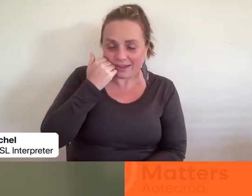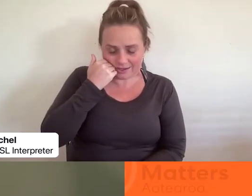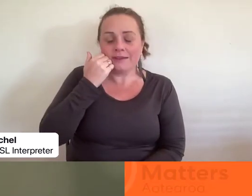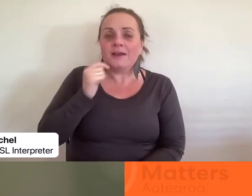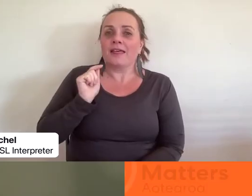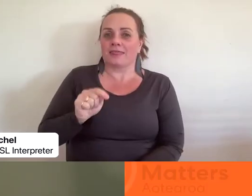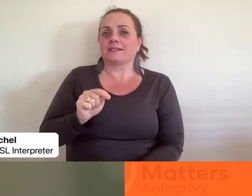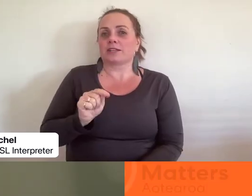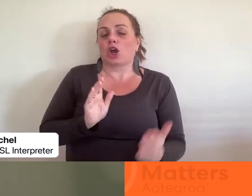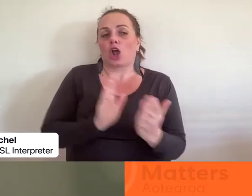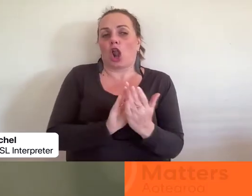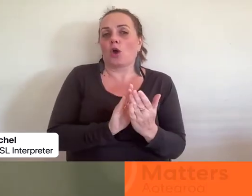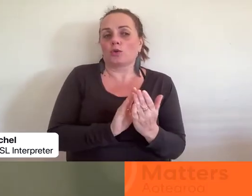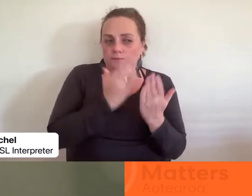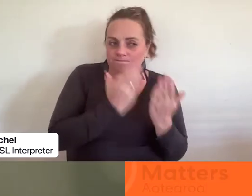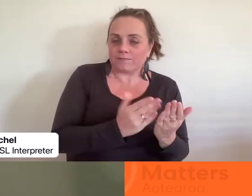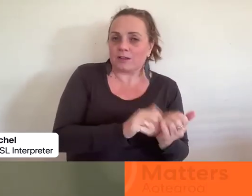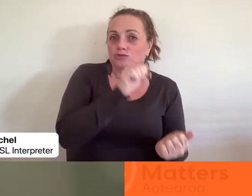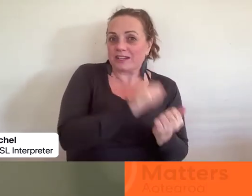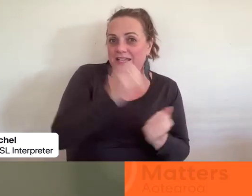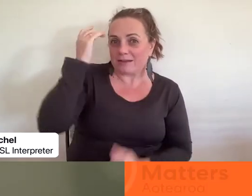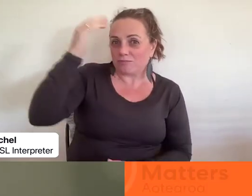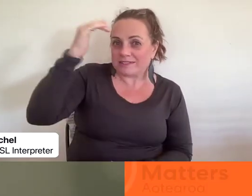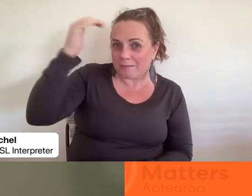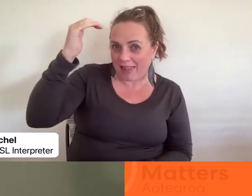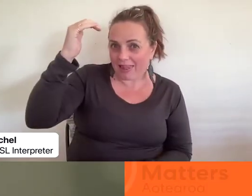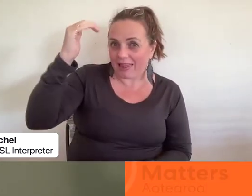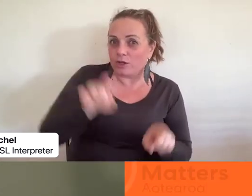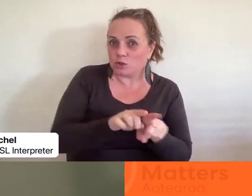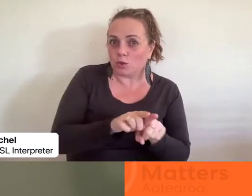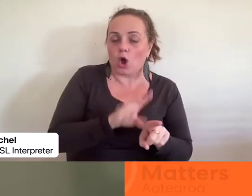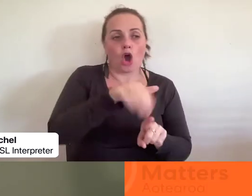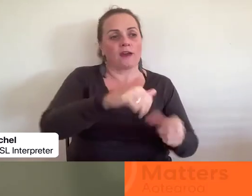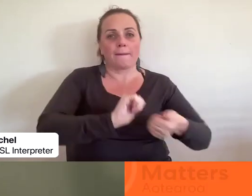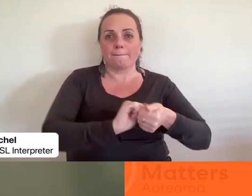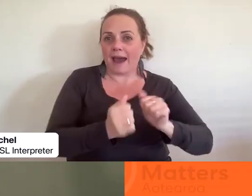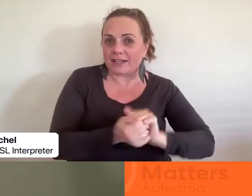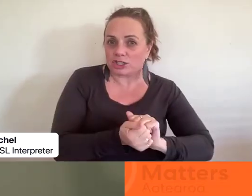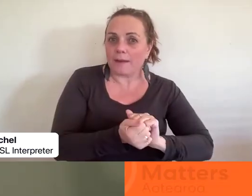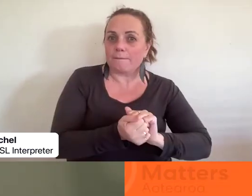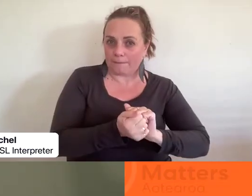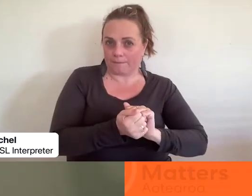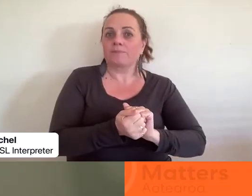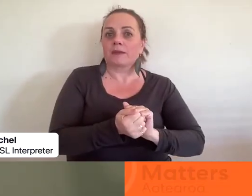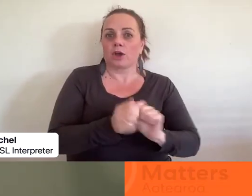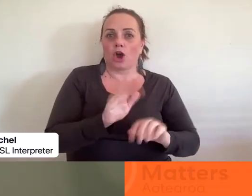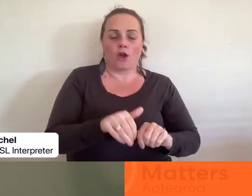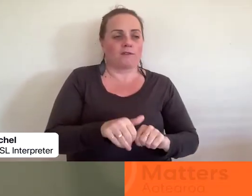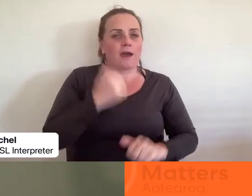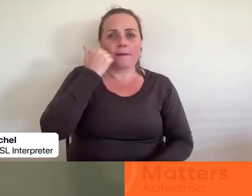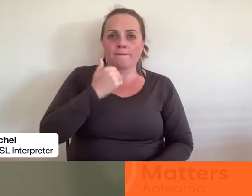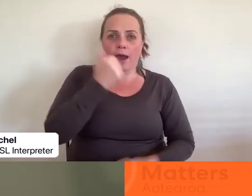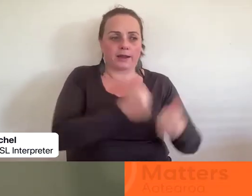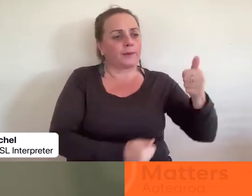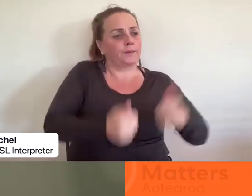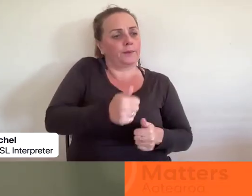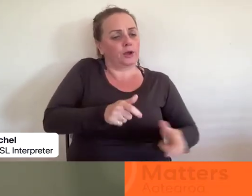the Treaty principles, Te Tiriti principles, of partnership and rangatiratanga. Good legislation,